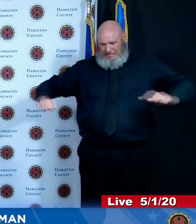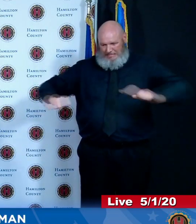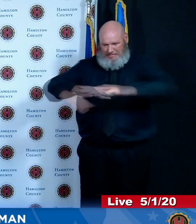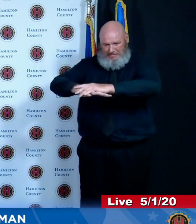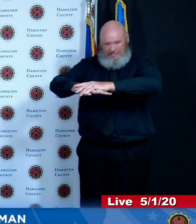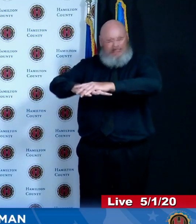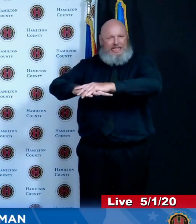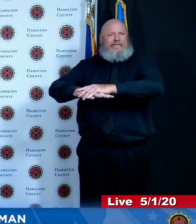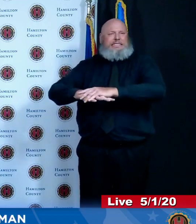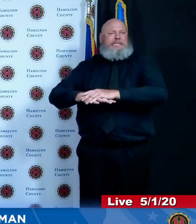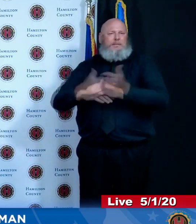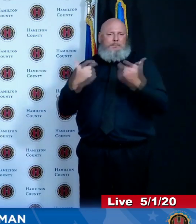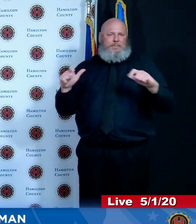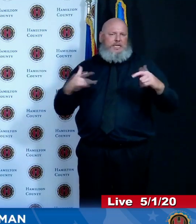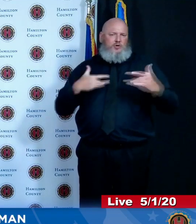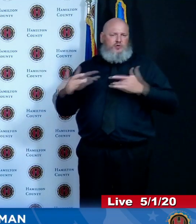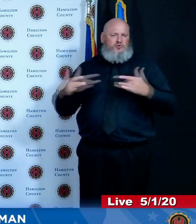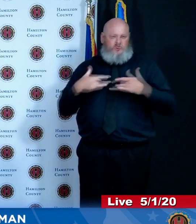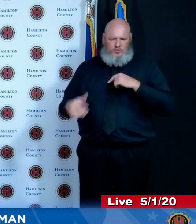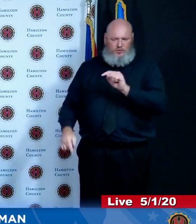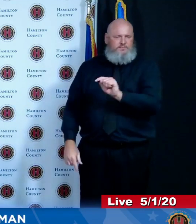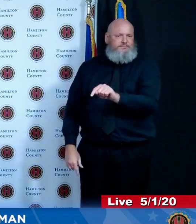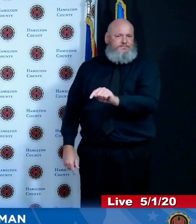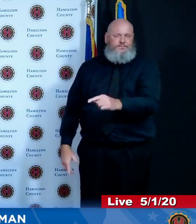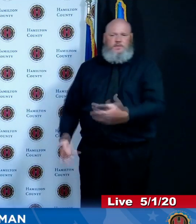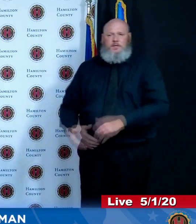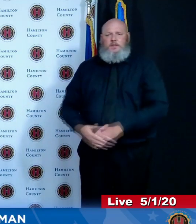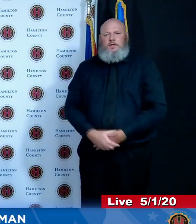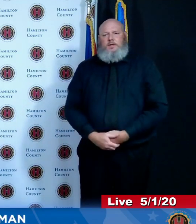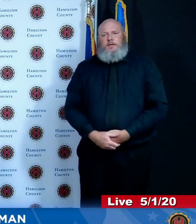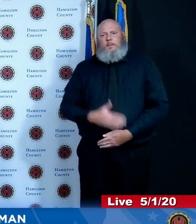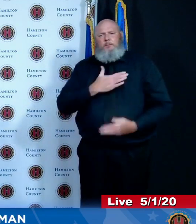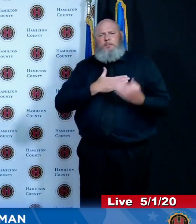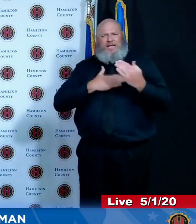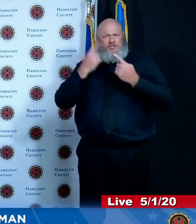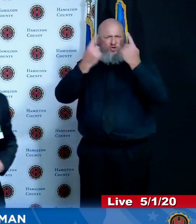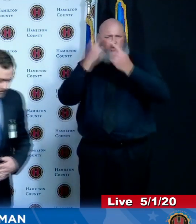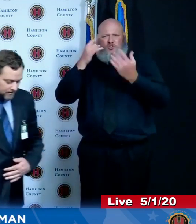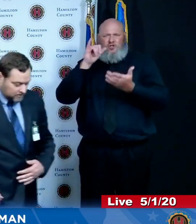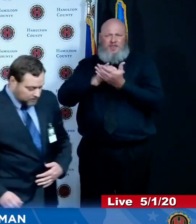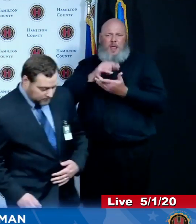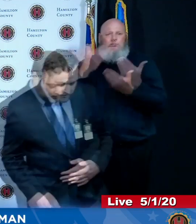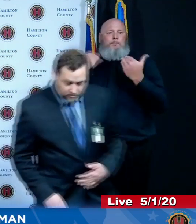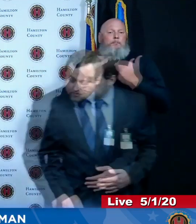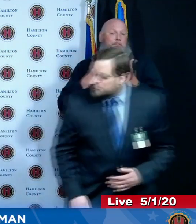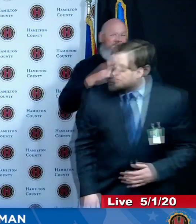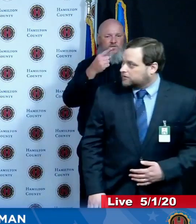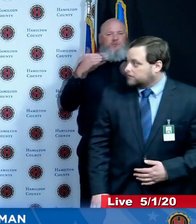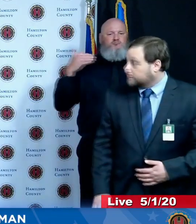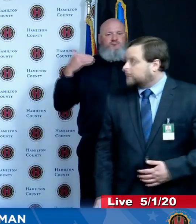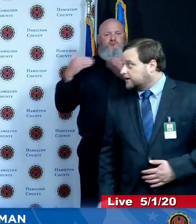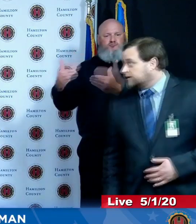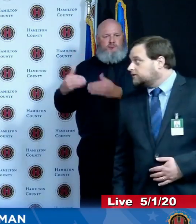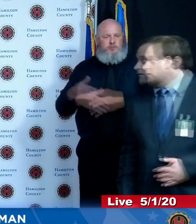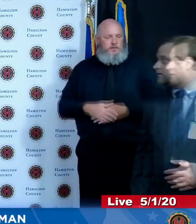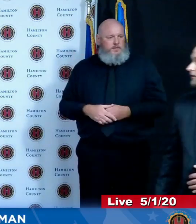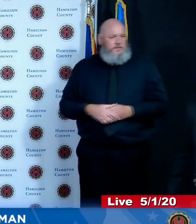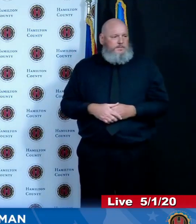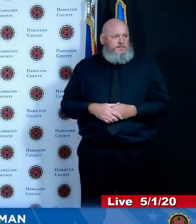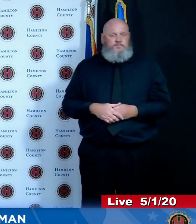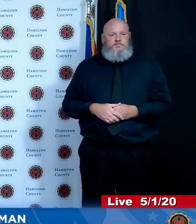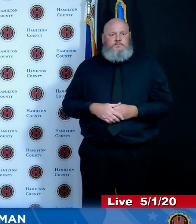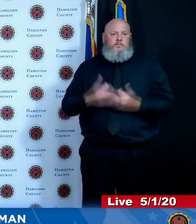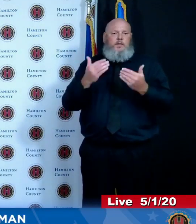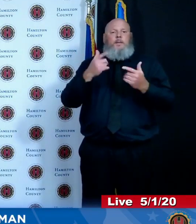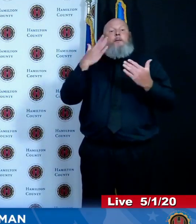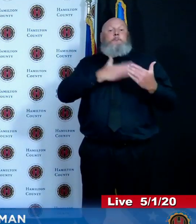they're planning thank you so just just to be clear on